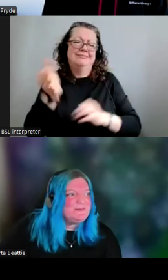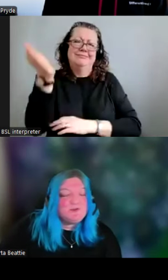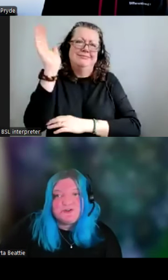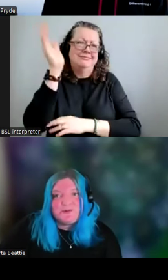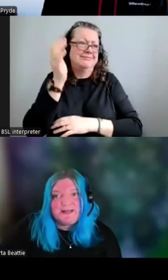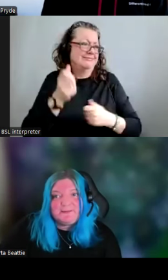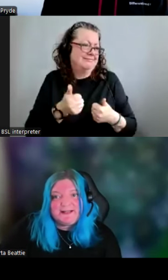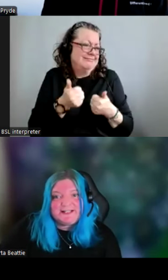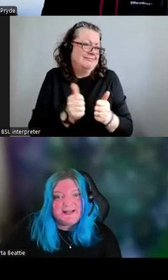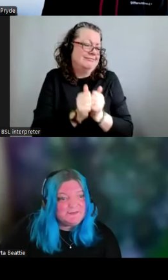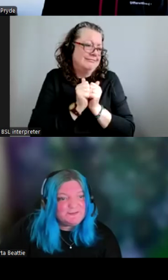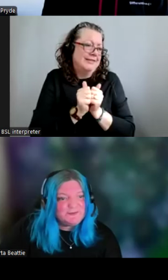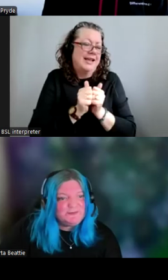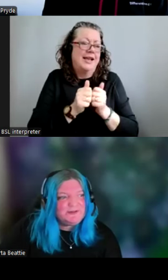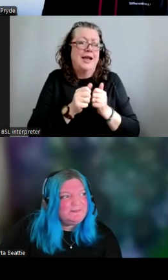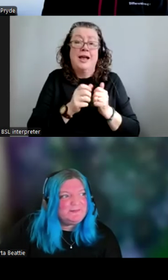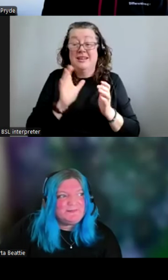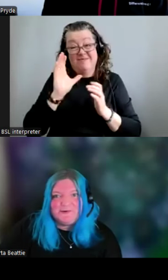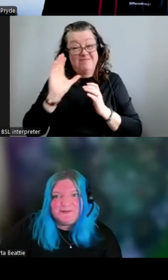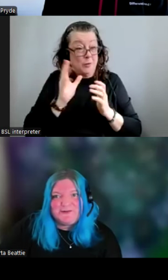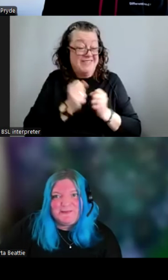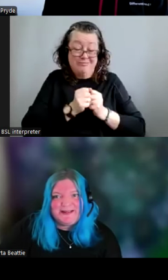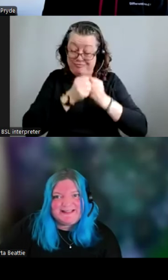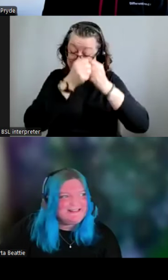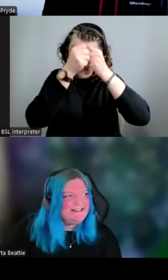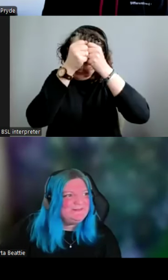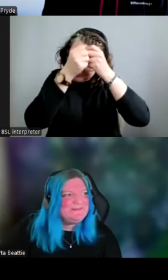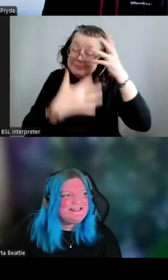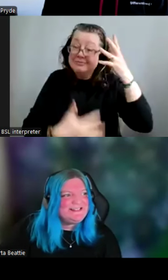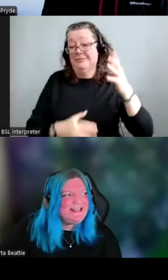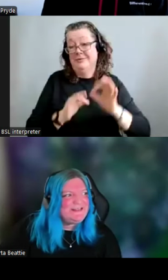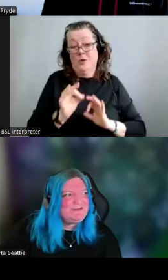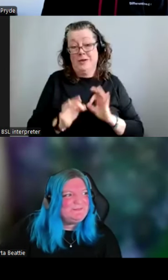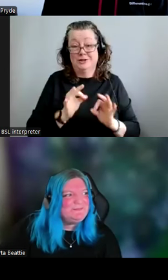I'm not sure that we're going to manage to cover them all, but we'll do our best to get through them.